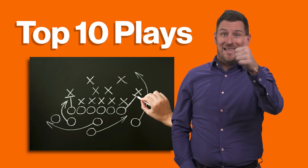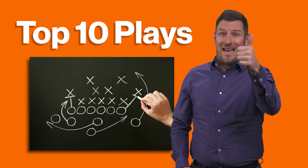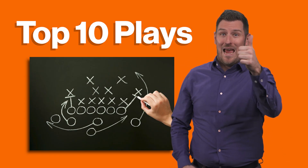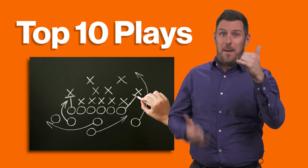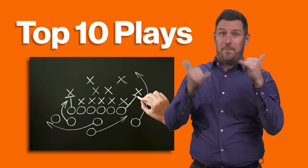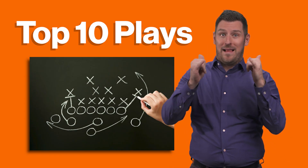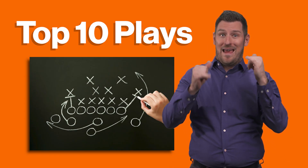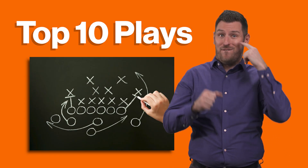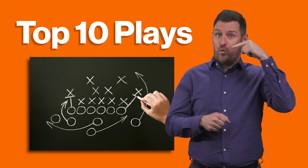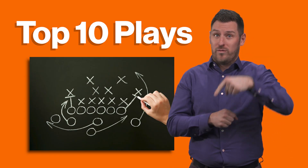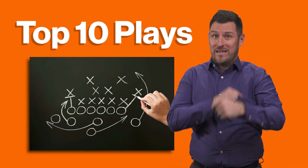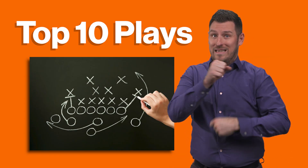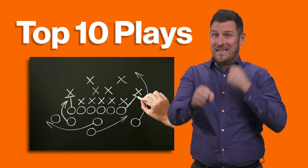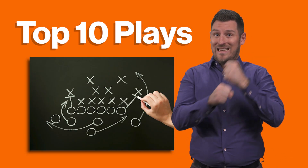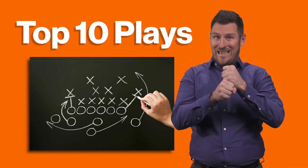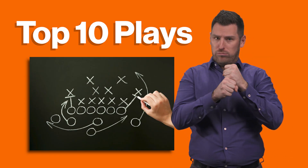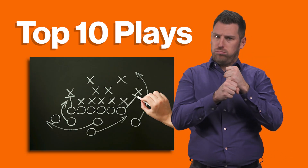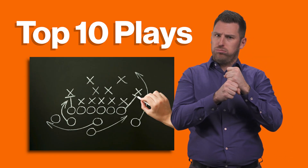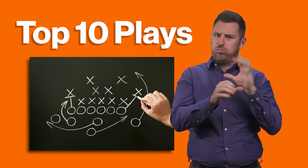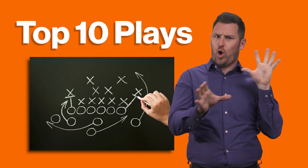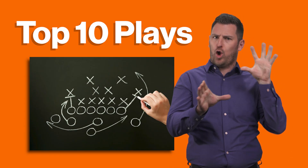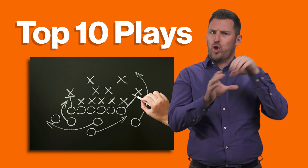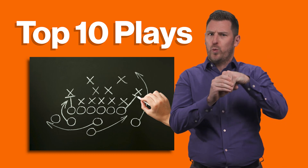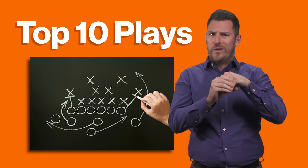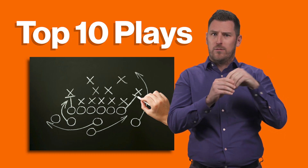Our Top 10 Plays this year included: